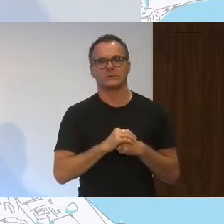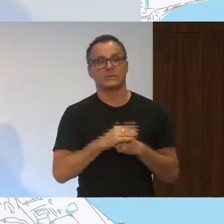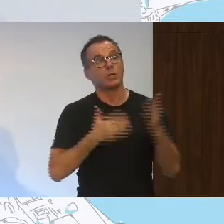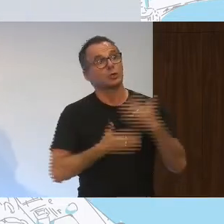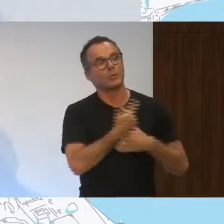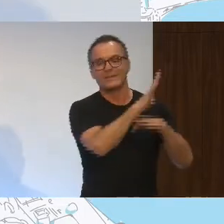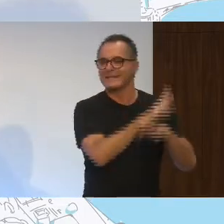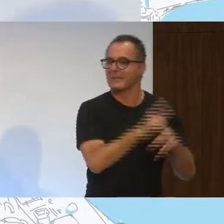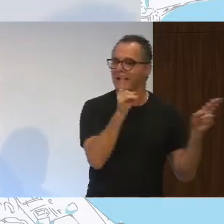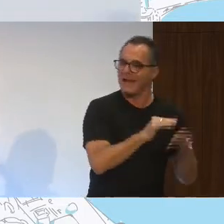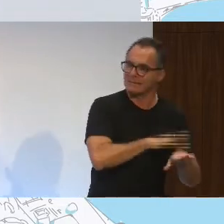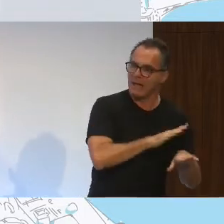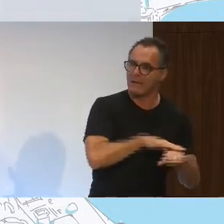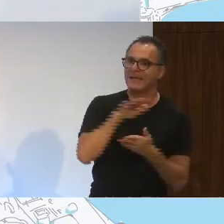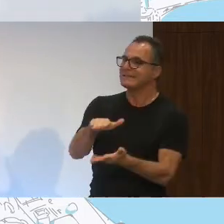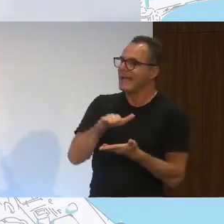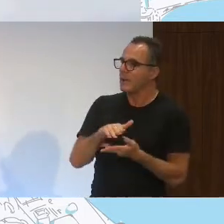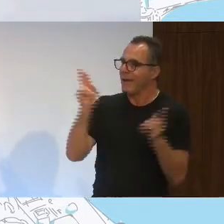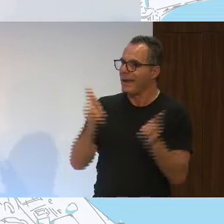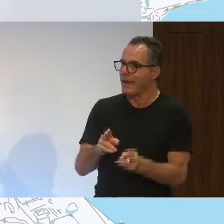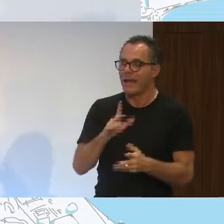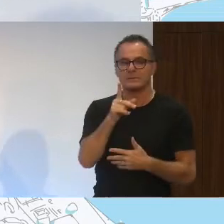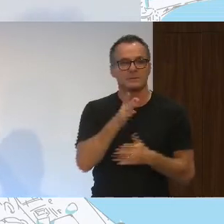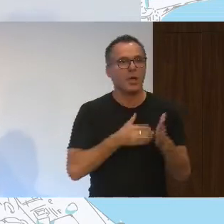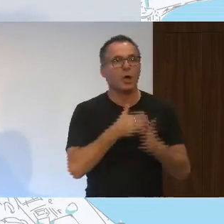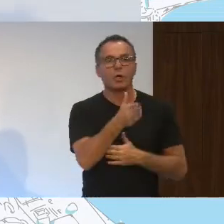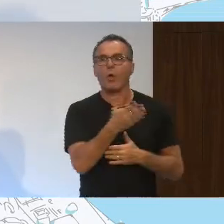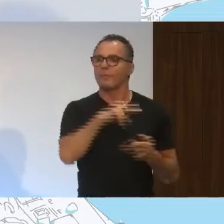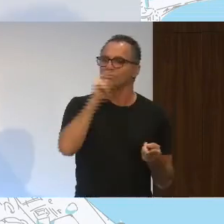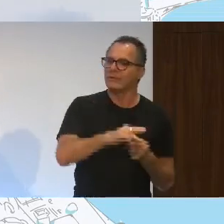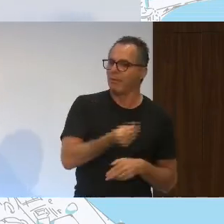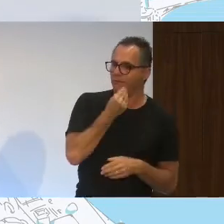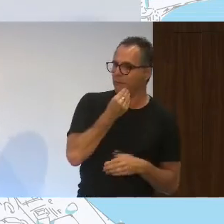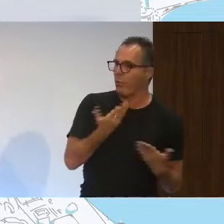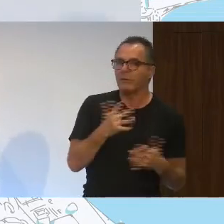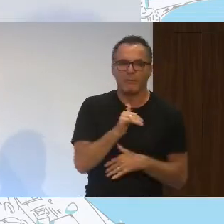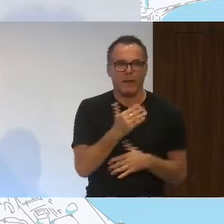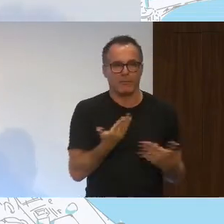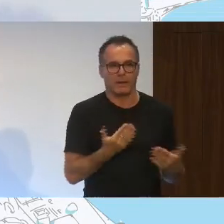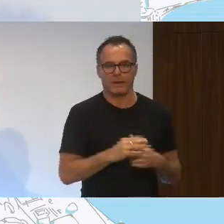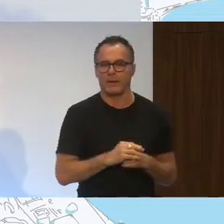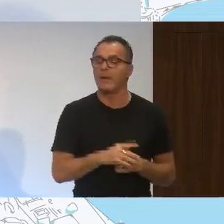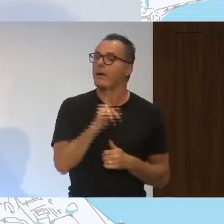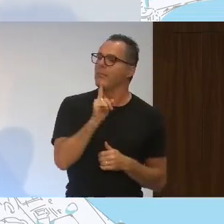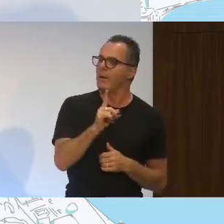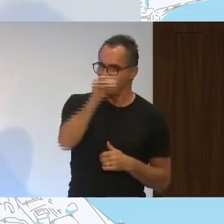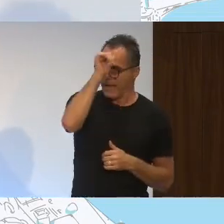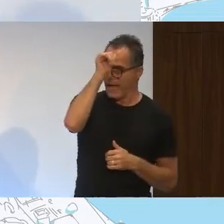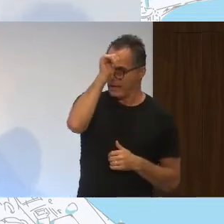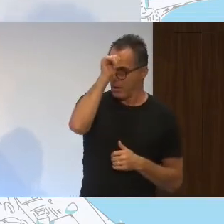not as many takeaways. Maybe I'm going to have to go for more own brand products. But I also know there are other people further down the line